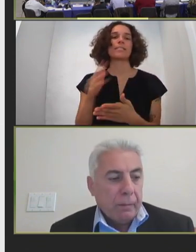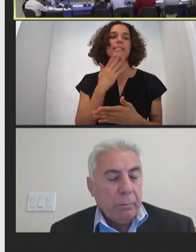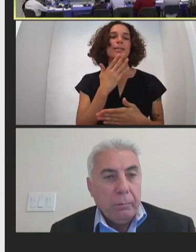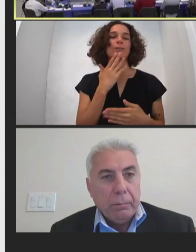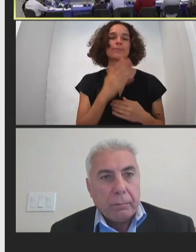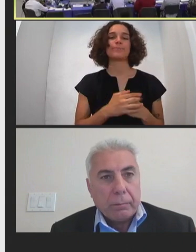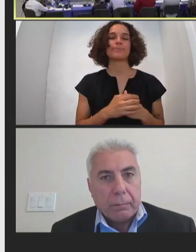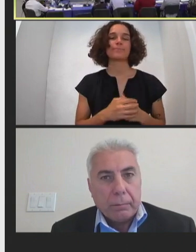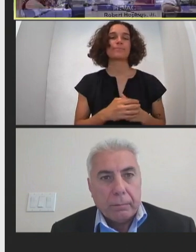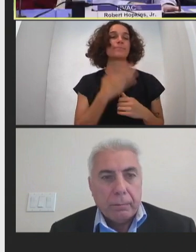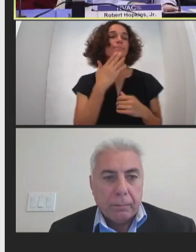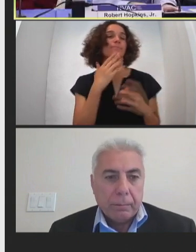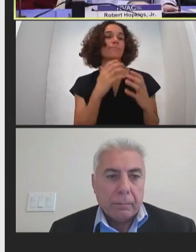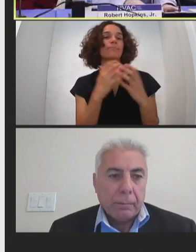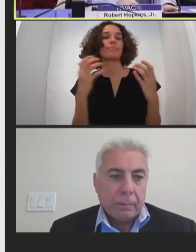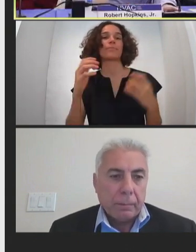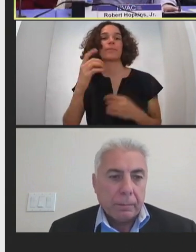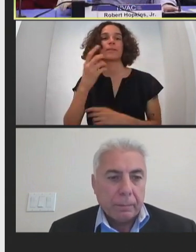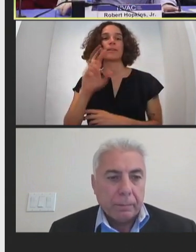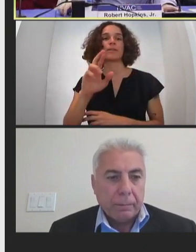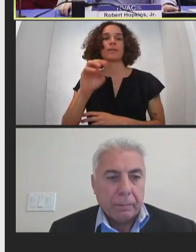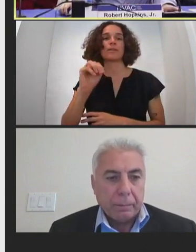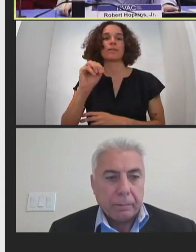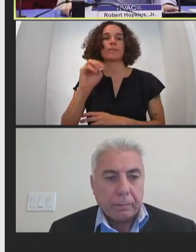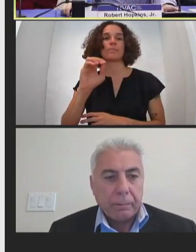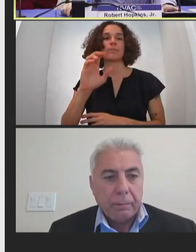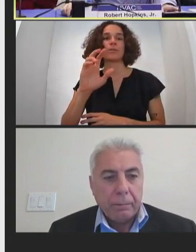Robert Hopkins: Thank you very much, Dr. Mokdad. Our next presenter is Dr.